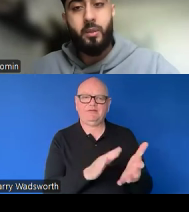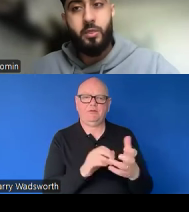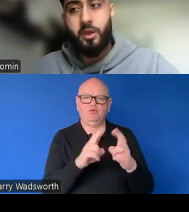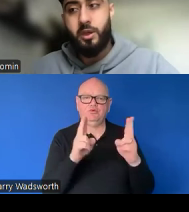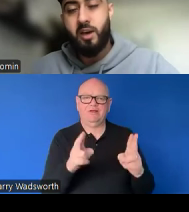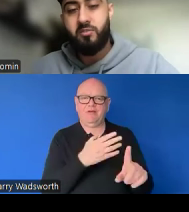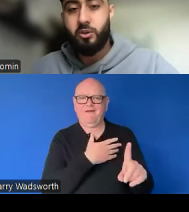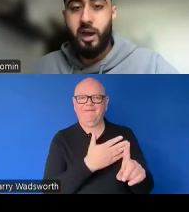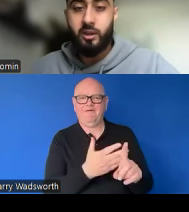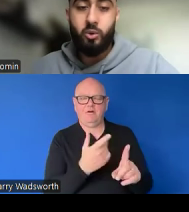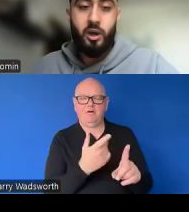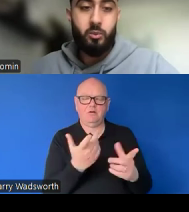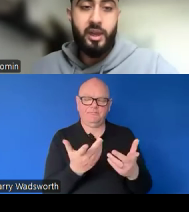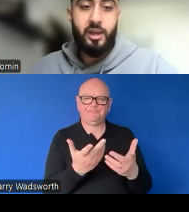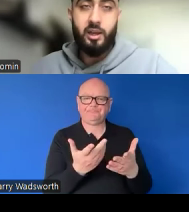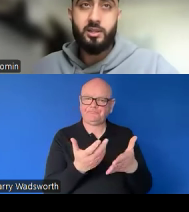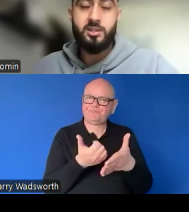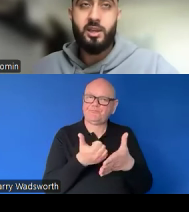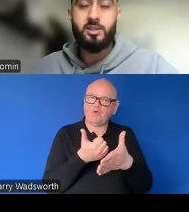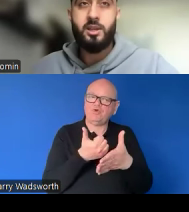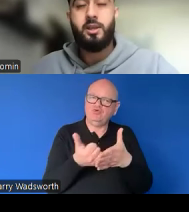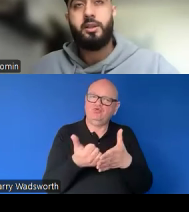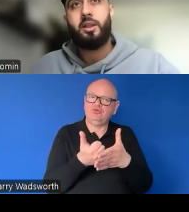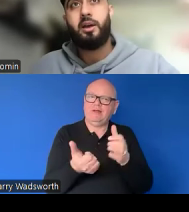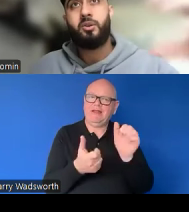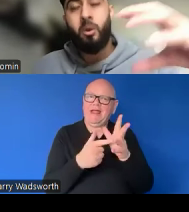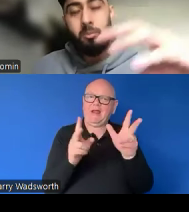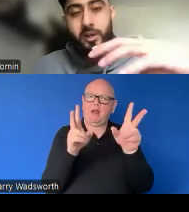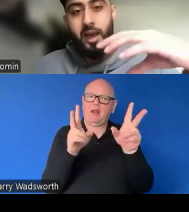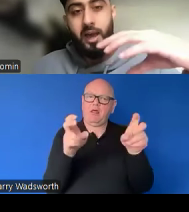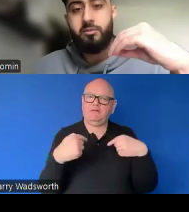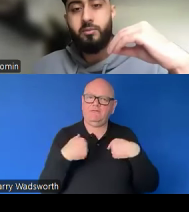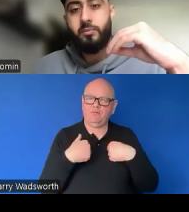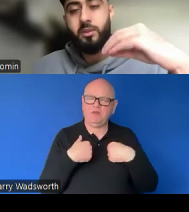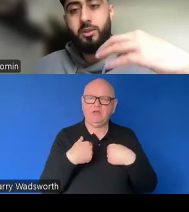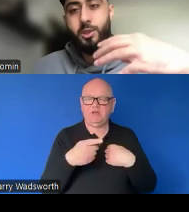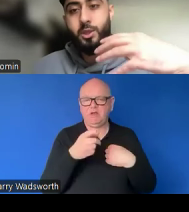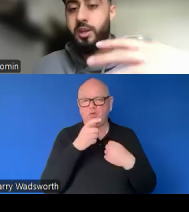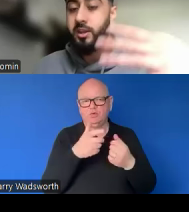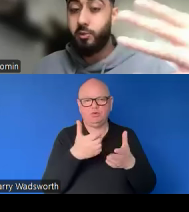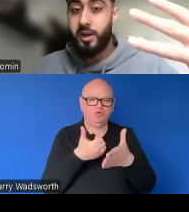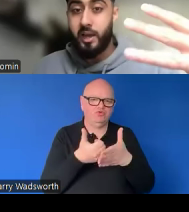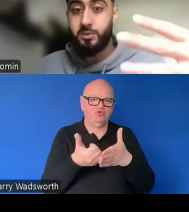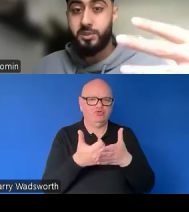the avenue that I go down with headlines is I normally have three different types.